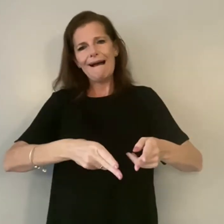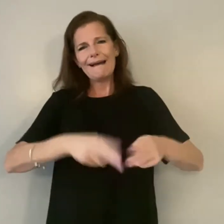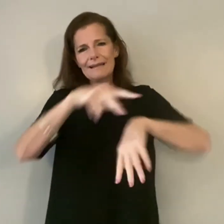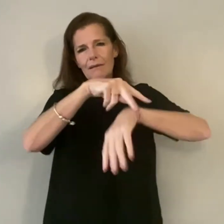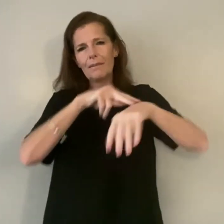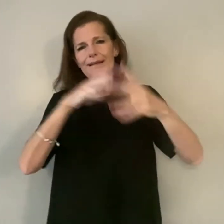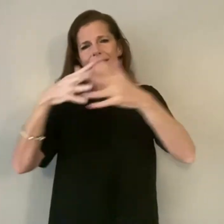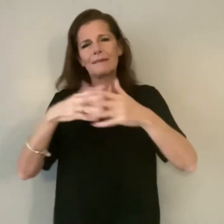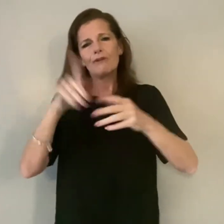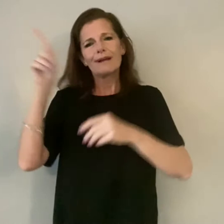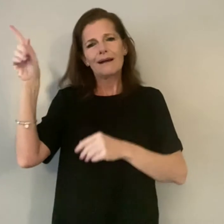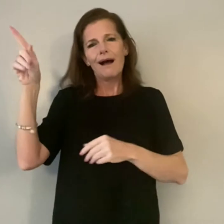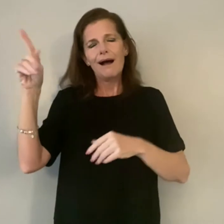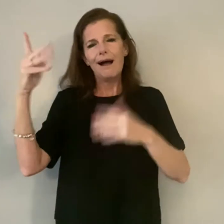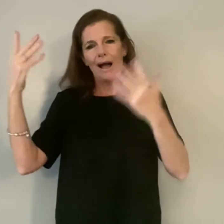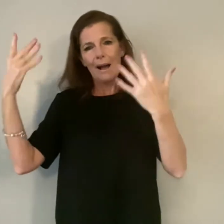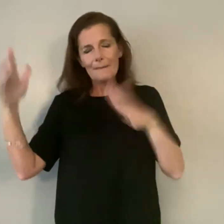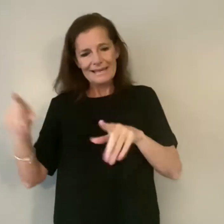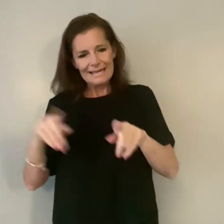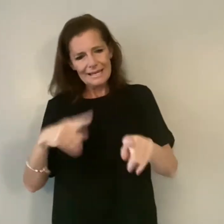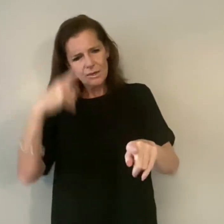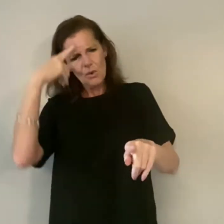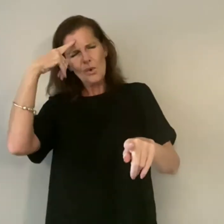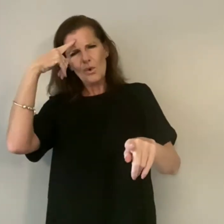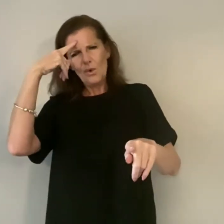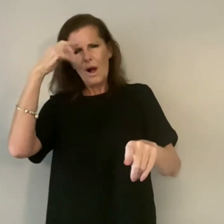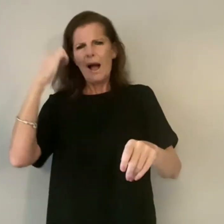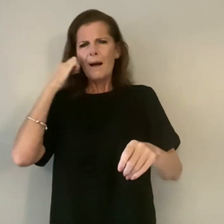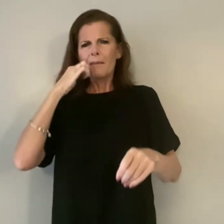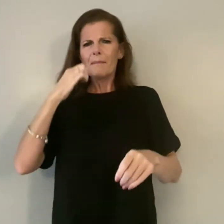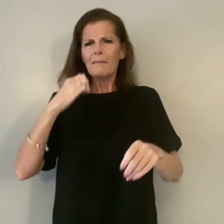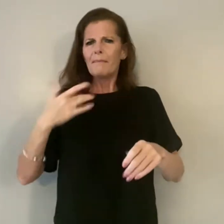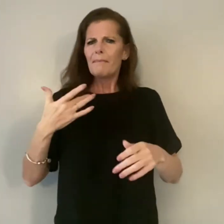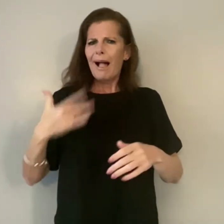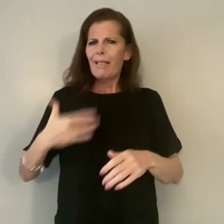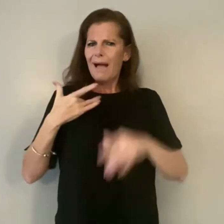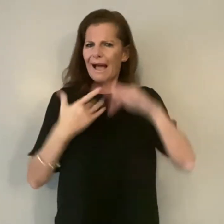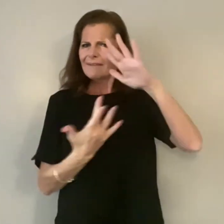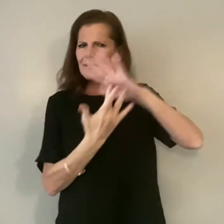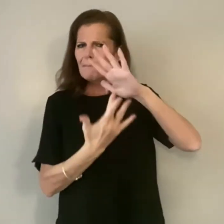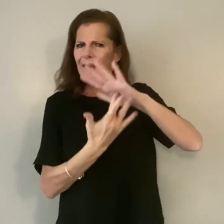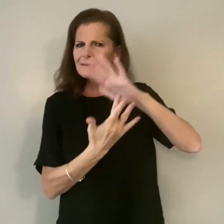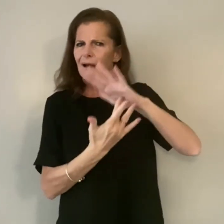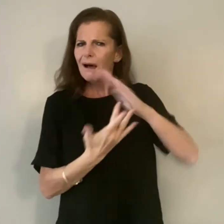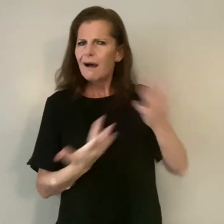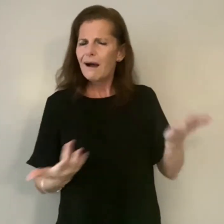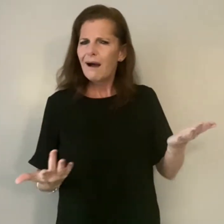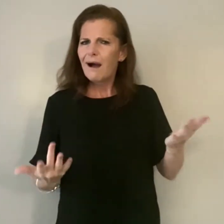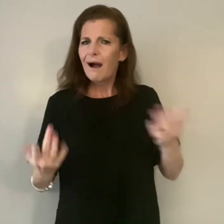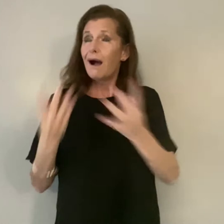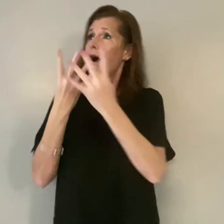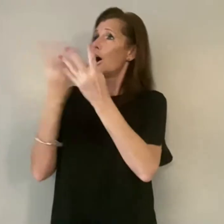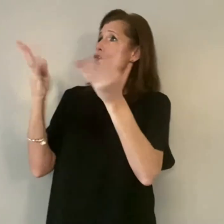and the light that was shone on Black Lives Matter and continues to be the board meeting following that